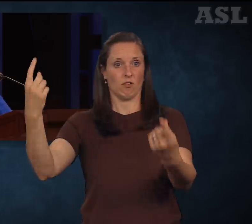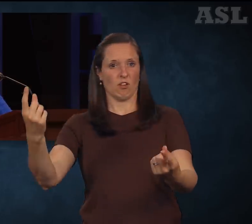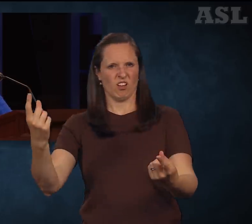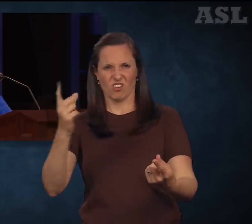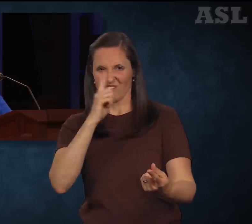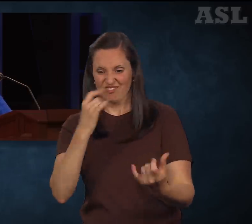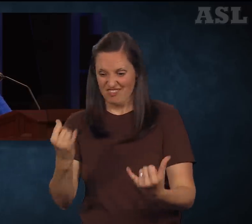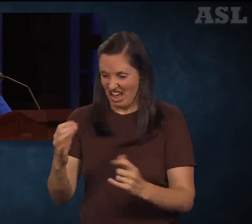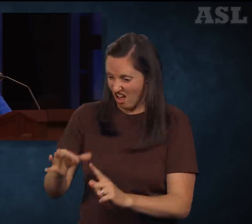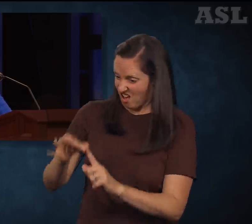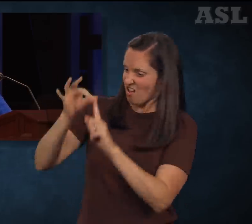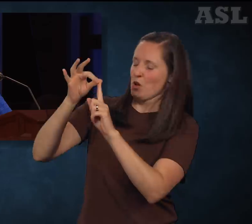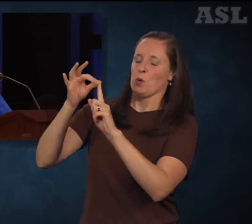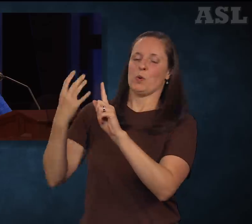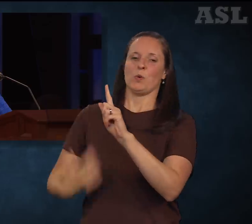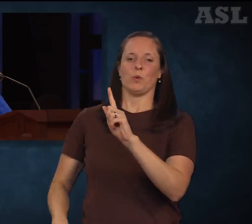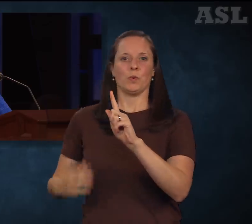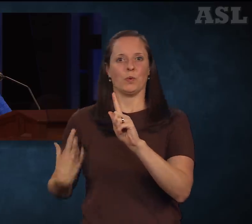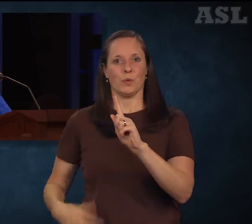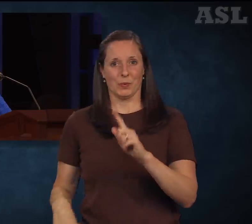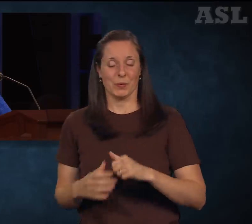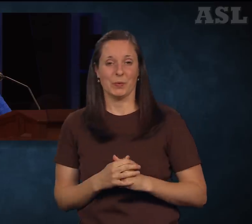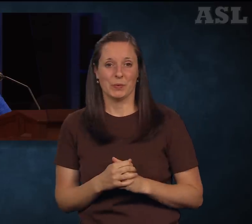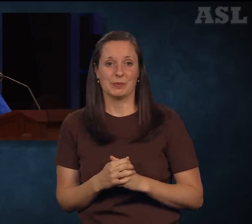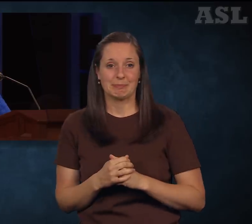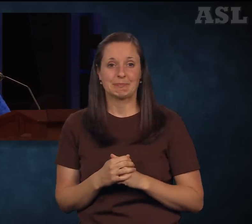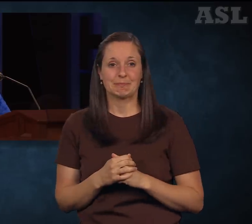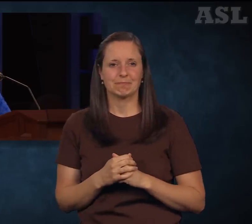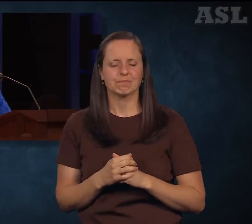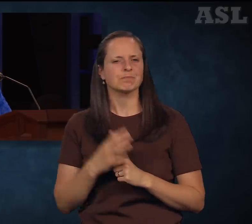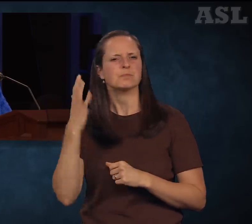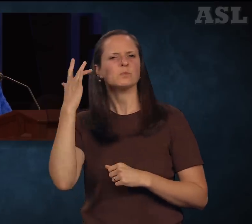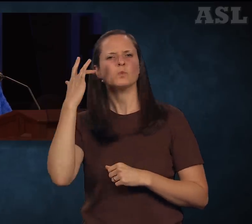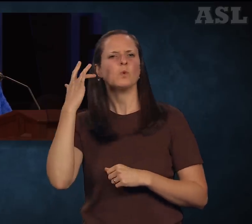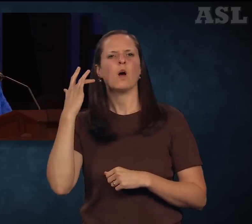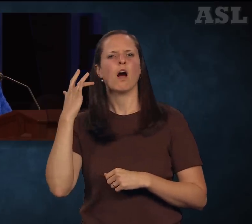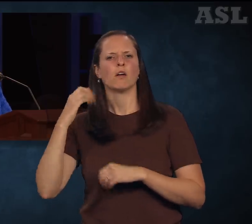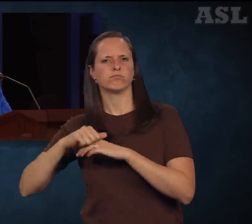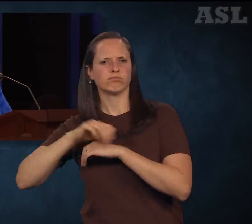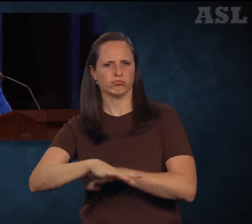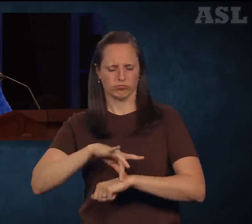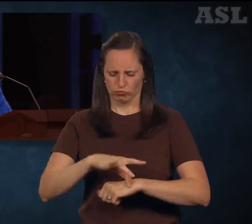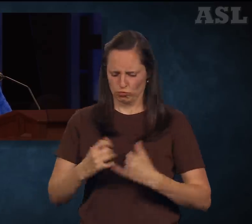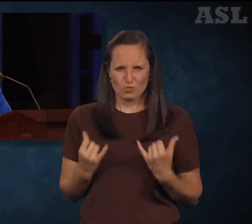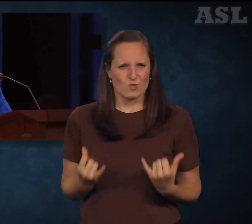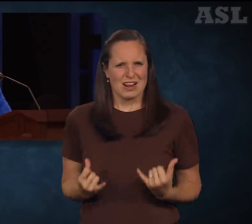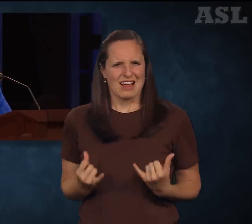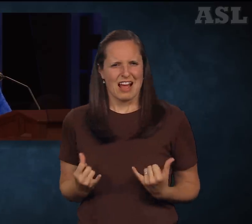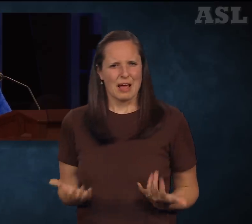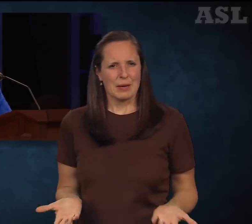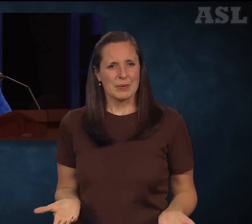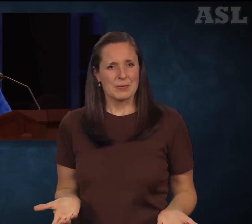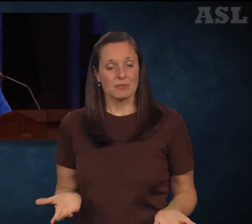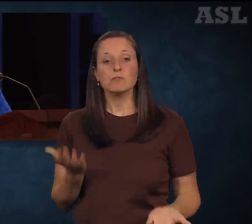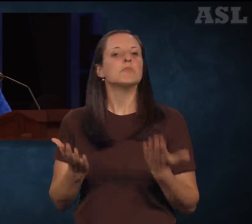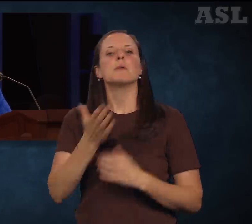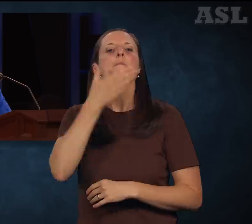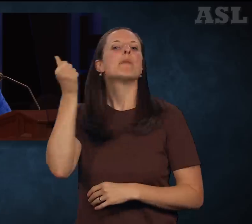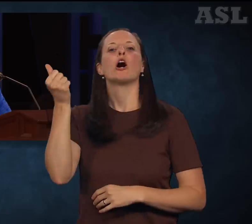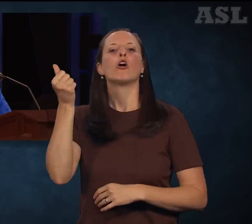TIME, WHICH IS SUCH A UNIQUE TIME IN THE HISTORY OF THE EARTH.